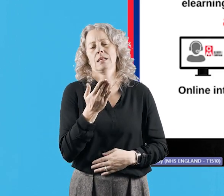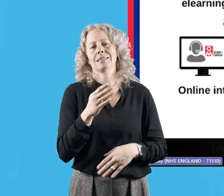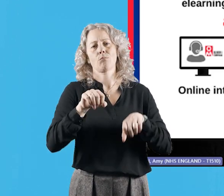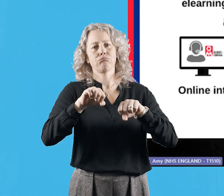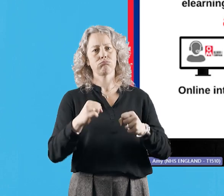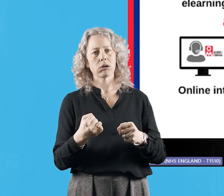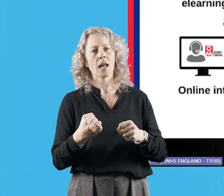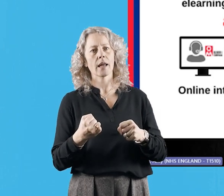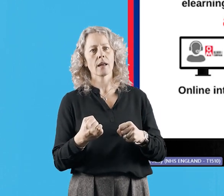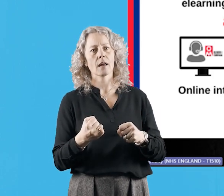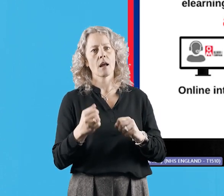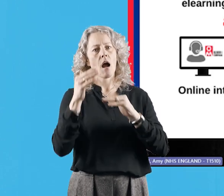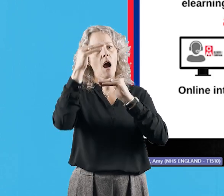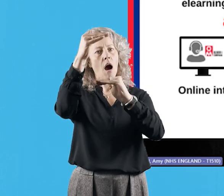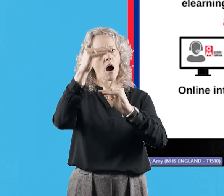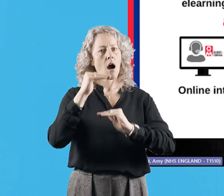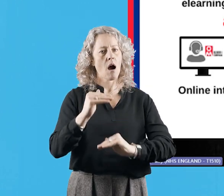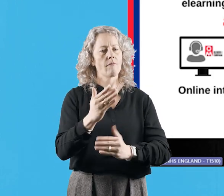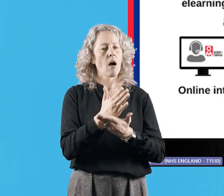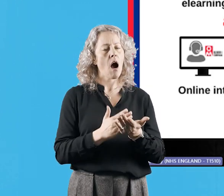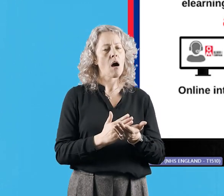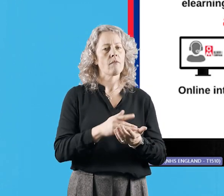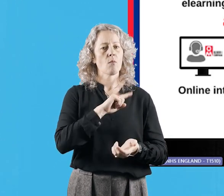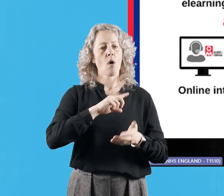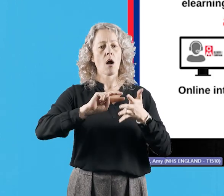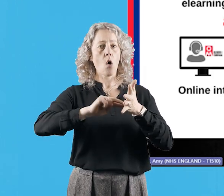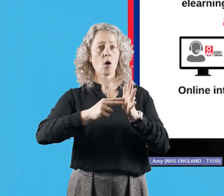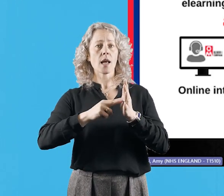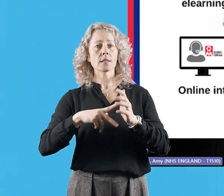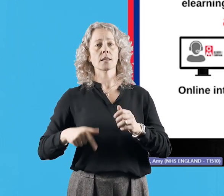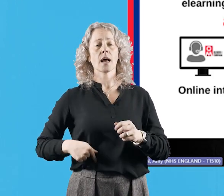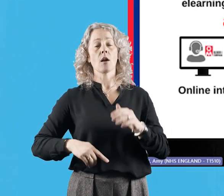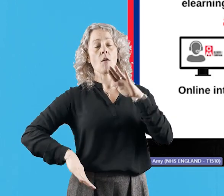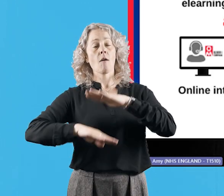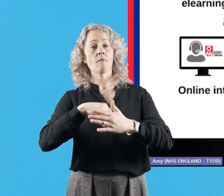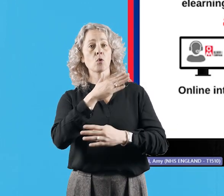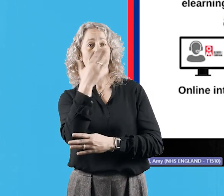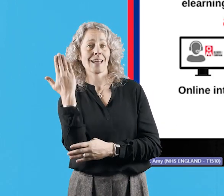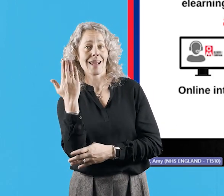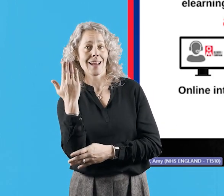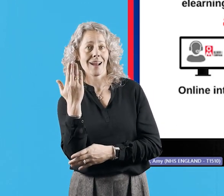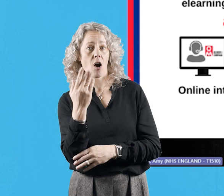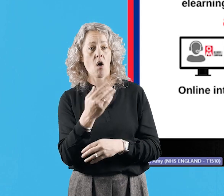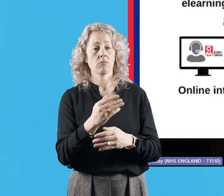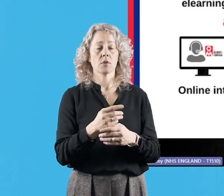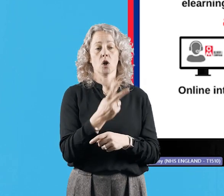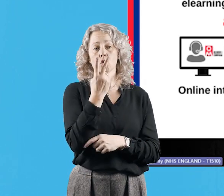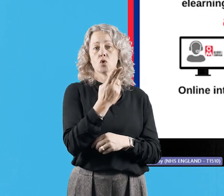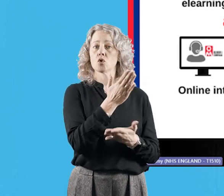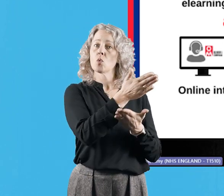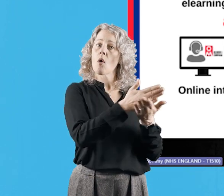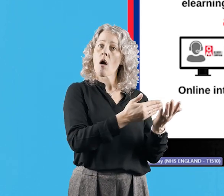this way essentially in the evaluation. So that organisations can either run it as a day or they can run it